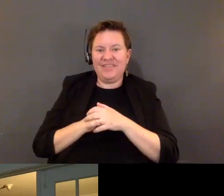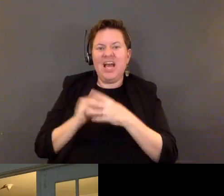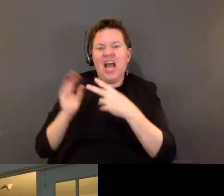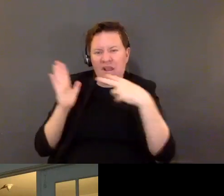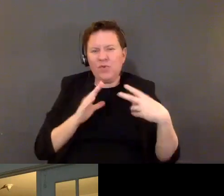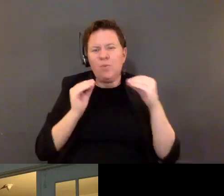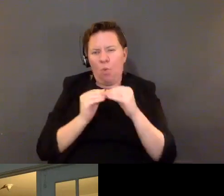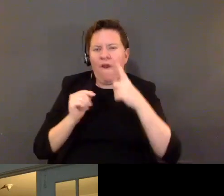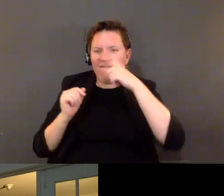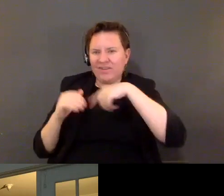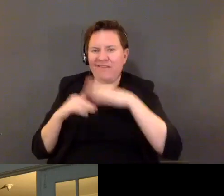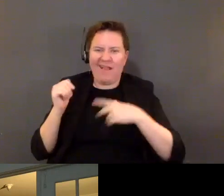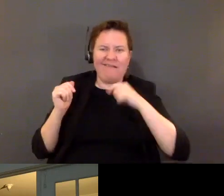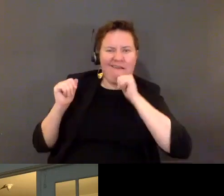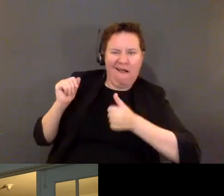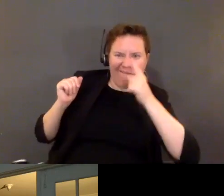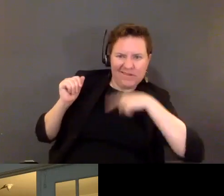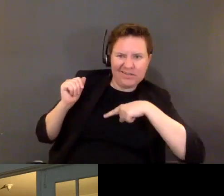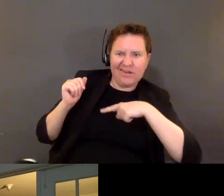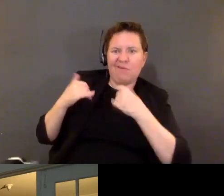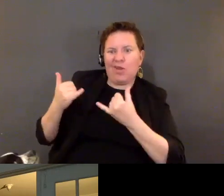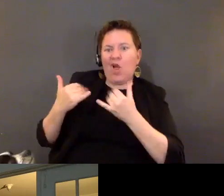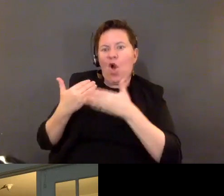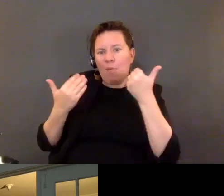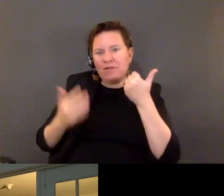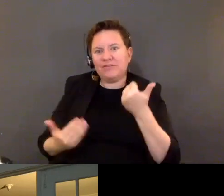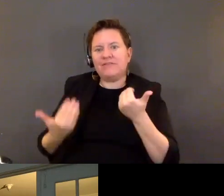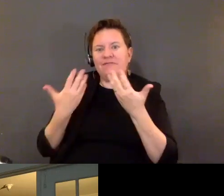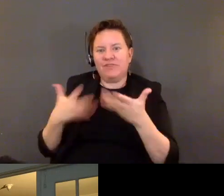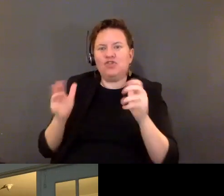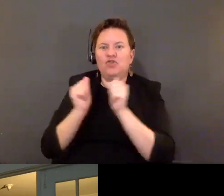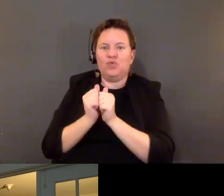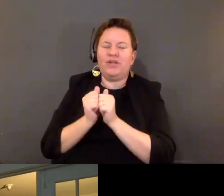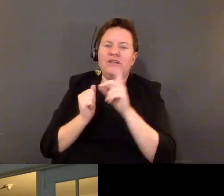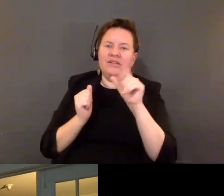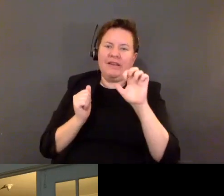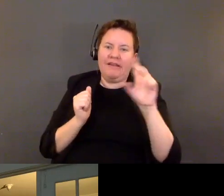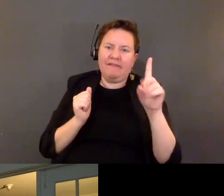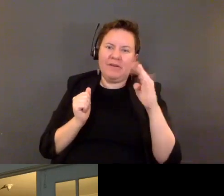and i'm currently almost done with david mitchell's new novel called utopia avenue which is